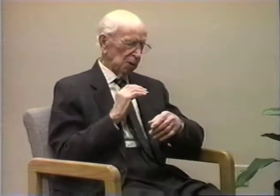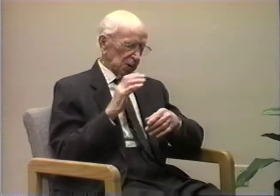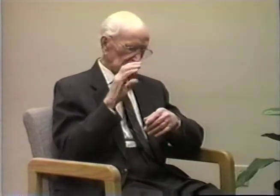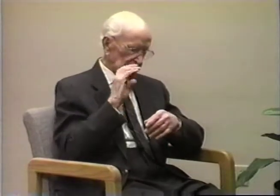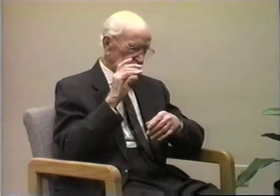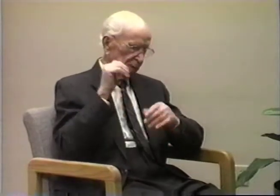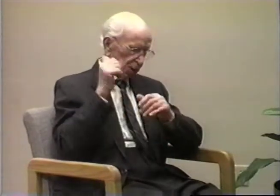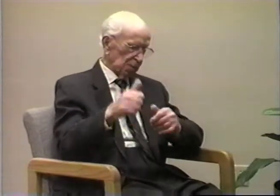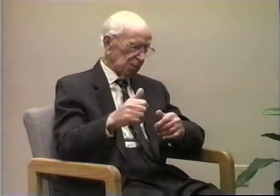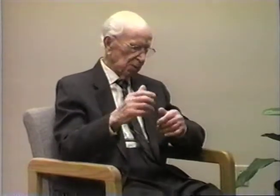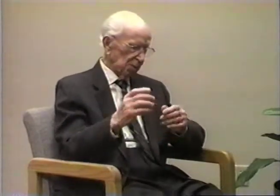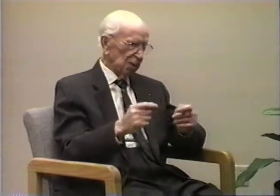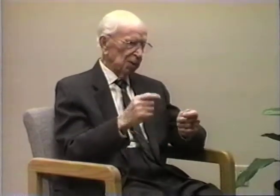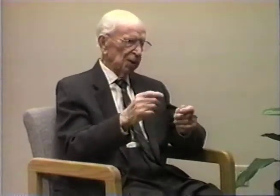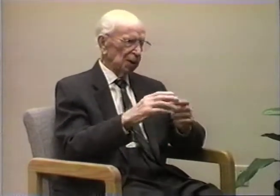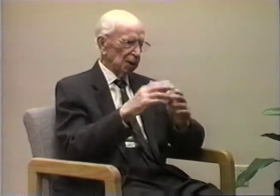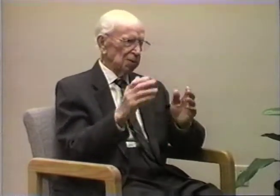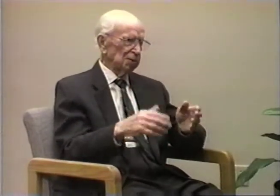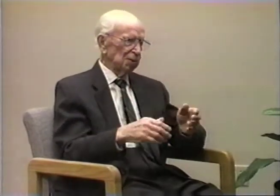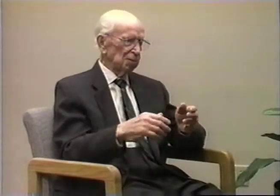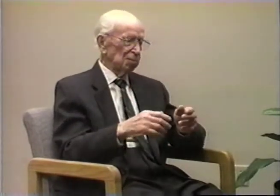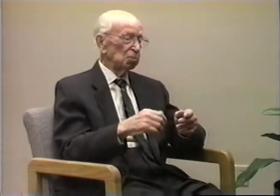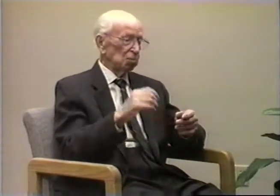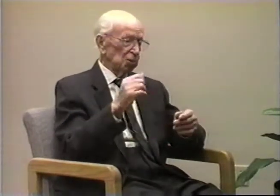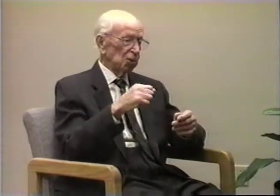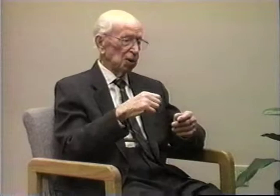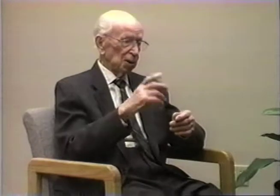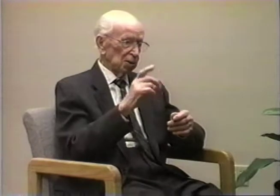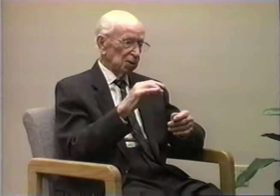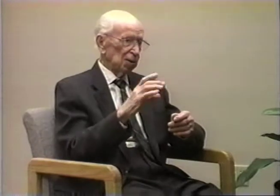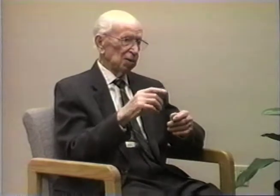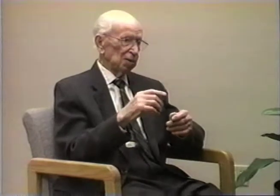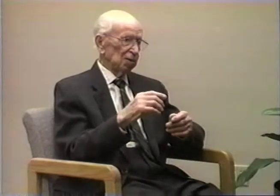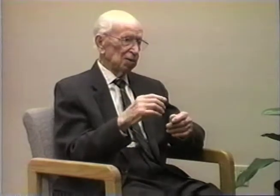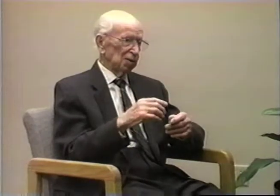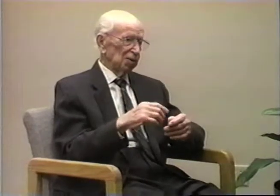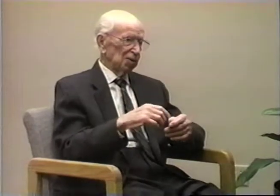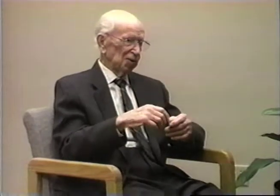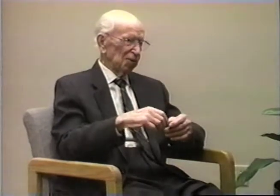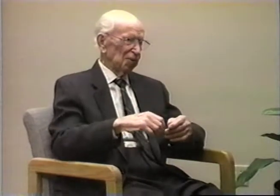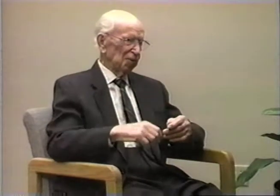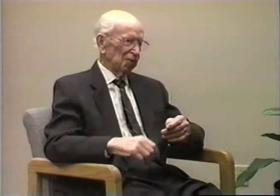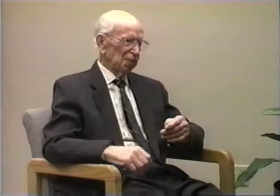And this has been the way it's remained ever since, that Deaf people have been serving.